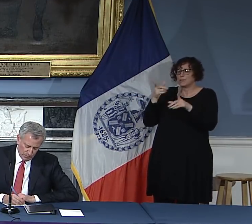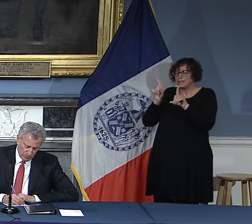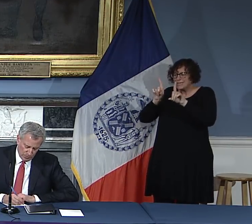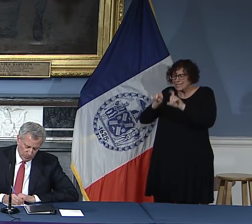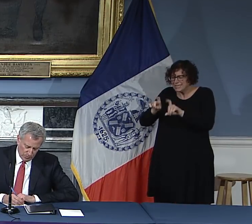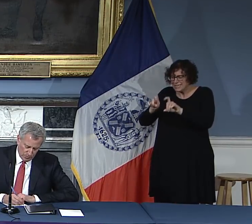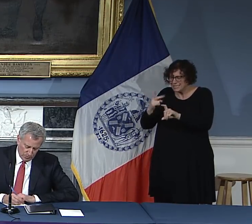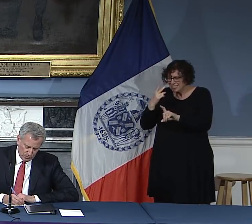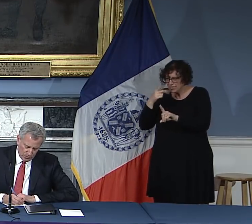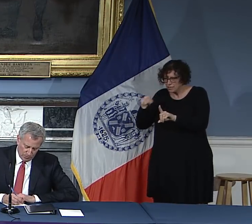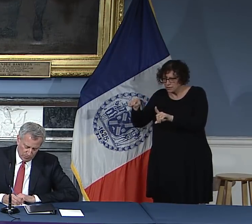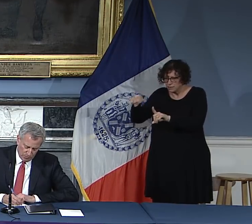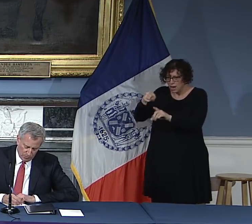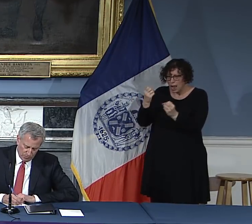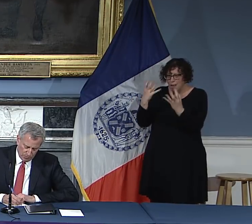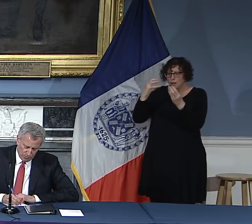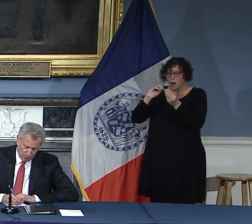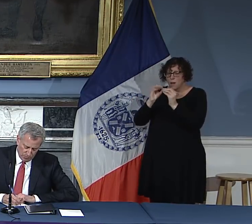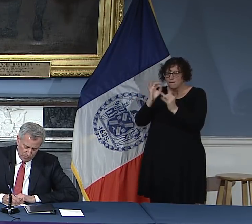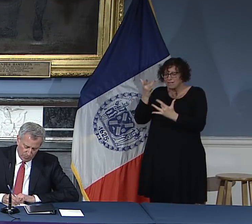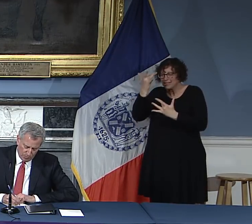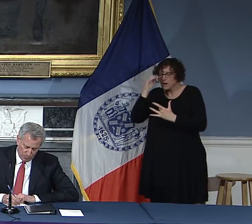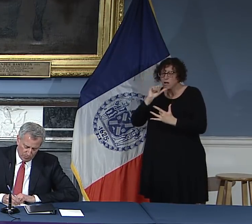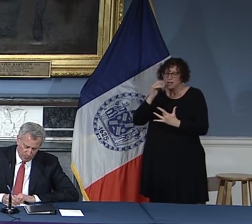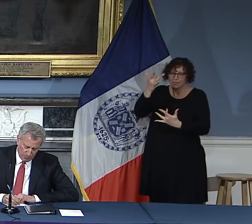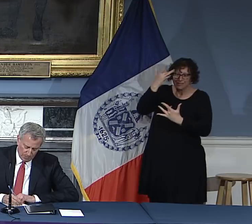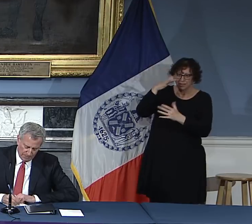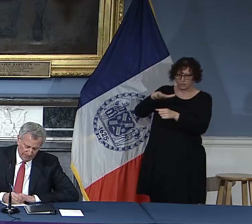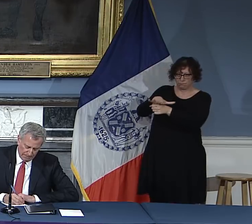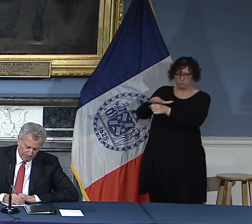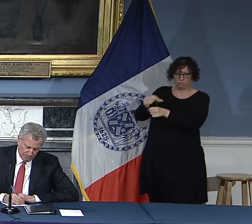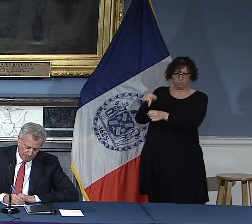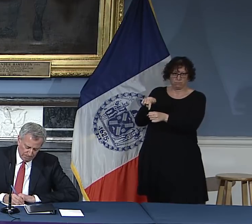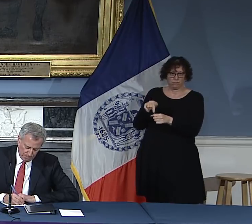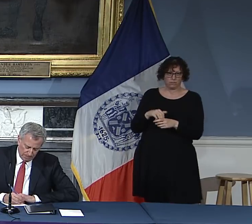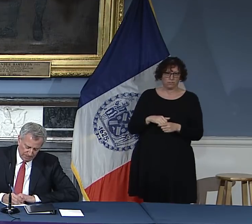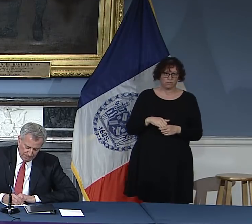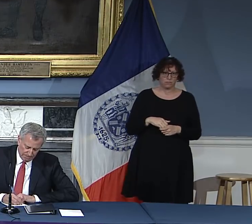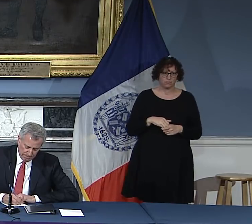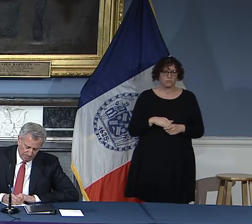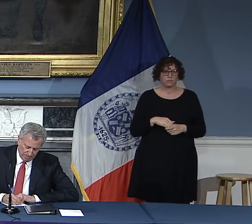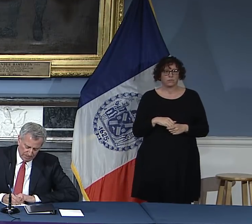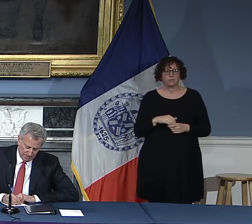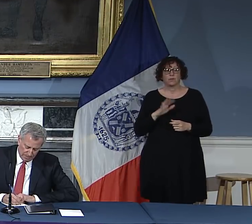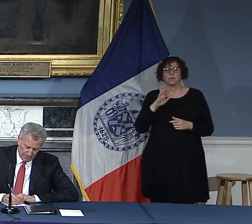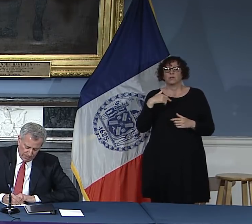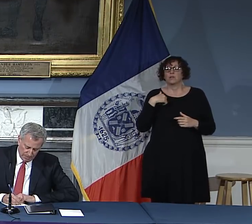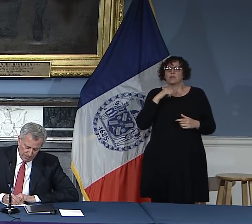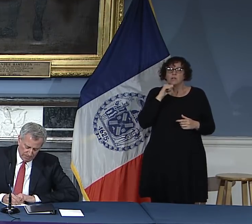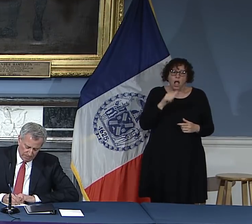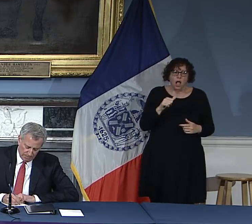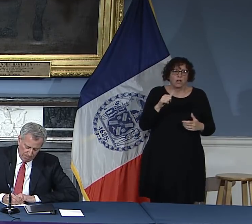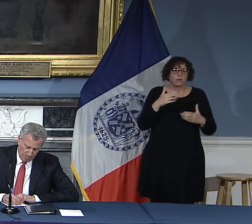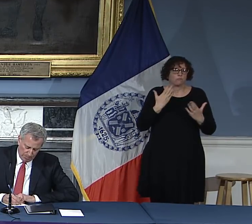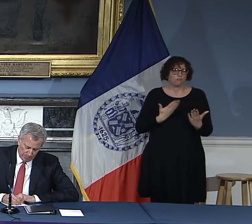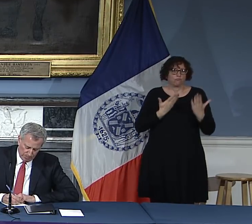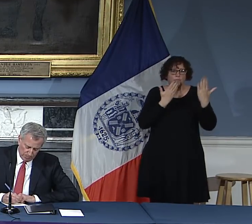NECESSARY FOR THEIR TREATMENT PLAN. WE ARE NOT ROMECMDENI NGTH T THERE BE WIDESPREAD TEISTNBG ECAUSE,